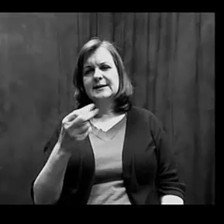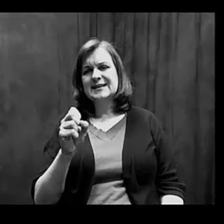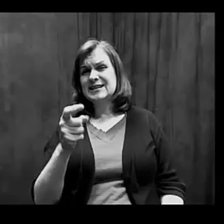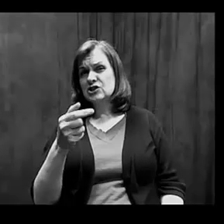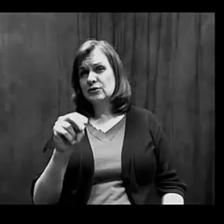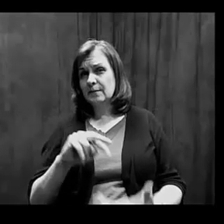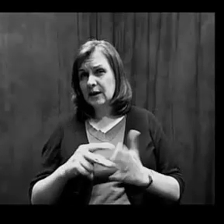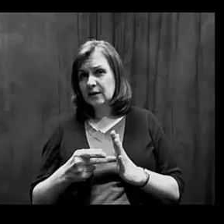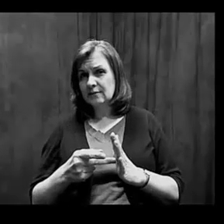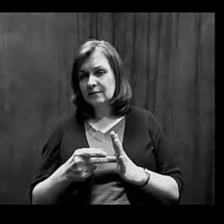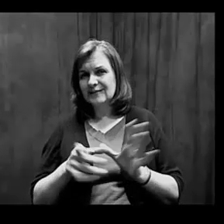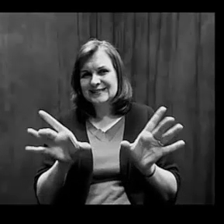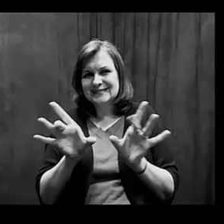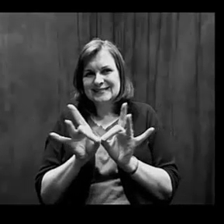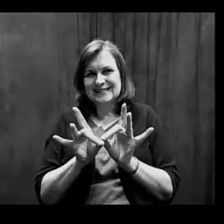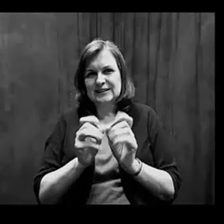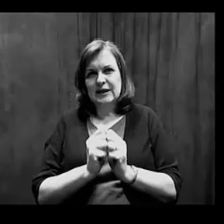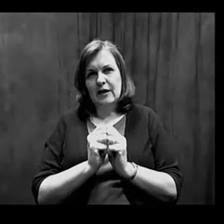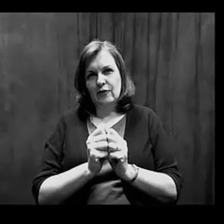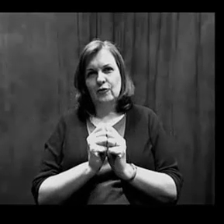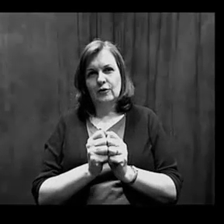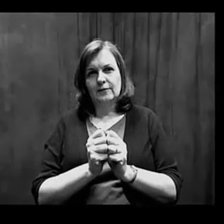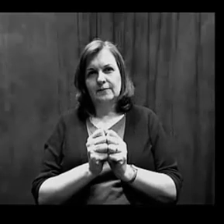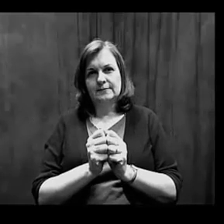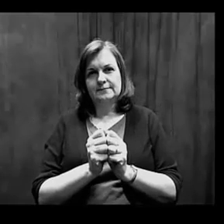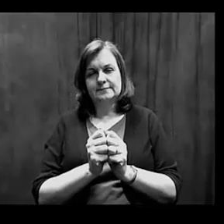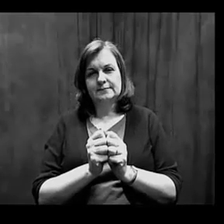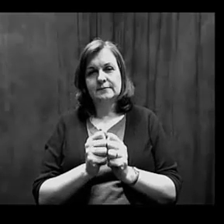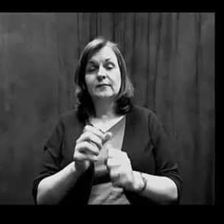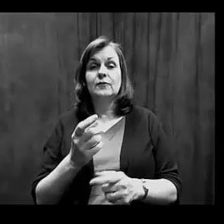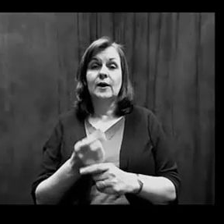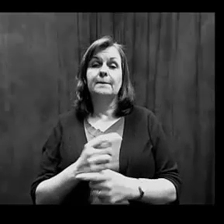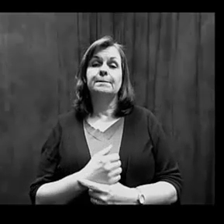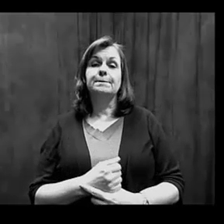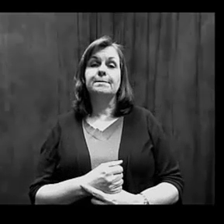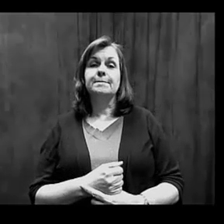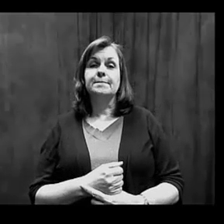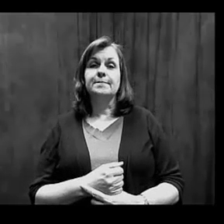stick together